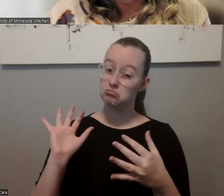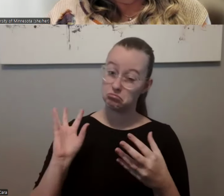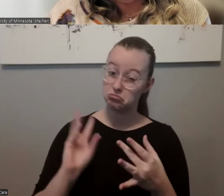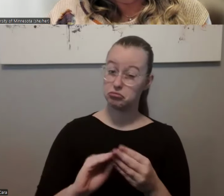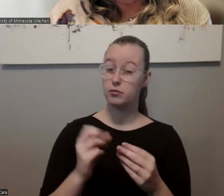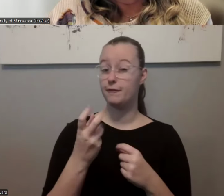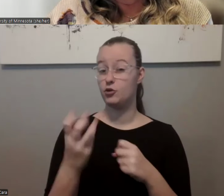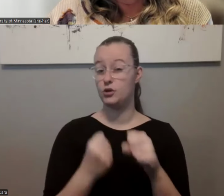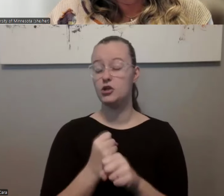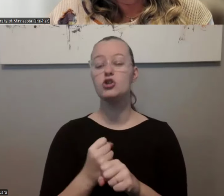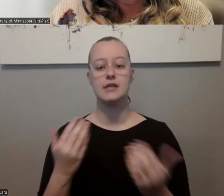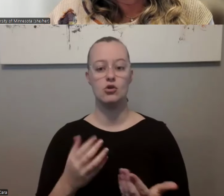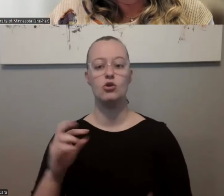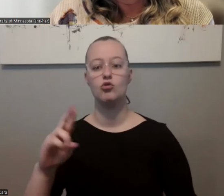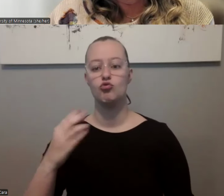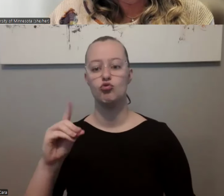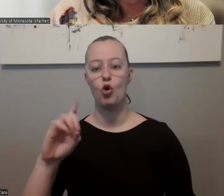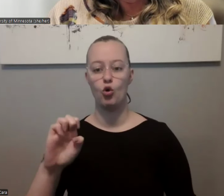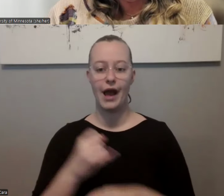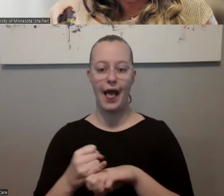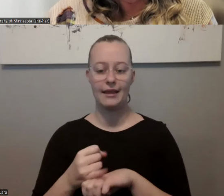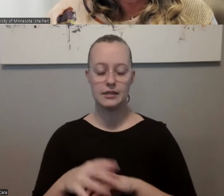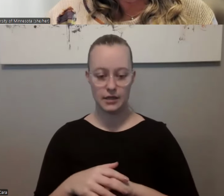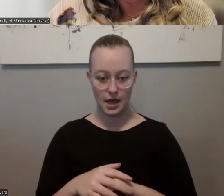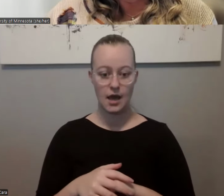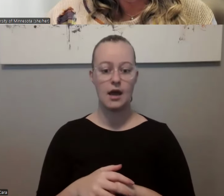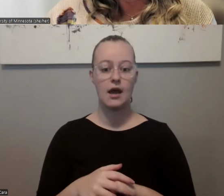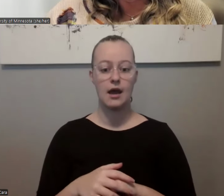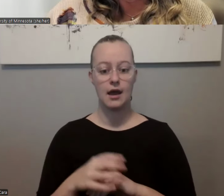and data was a big part of, from the very